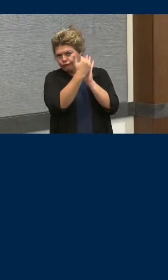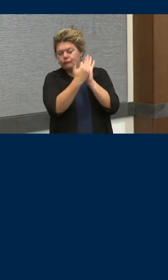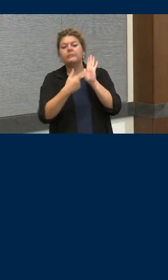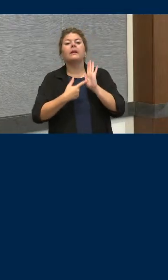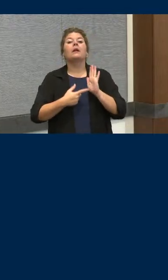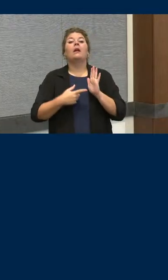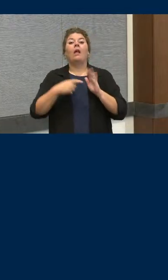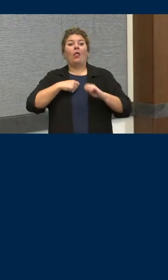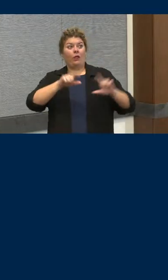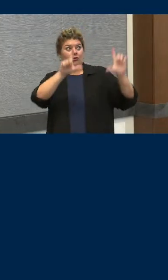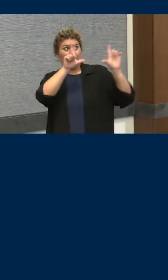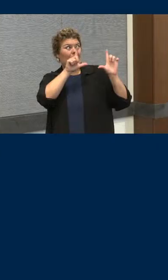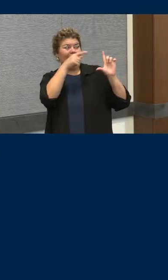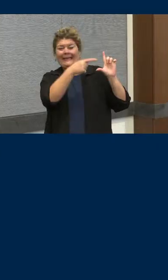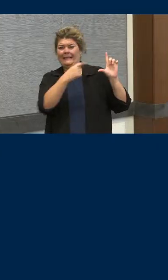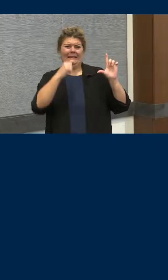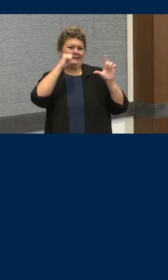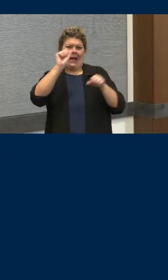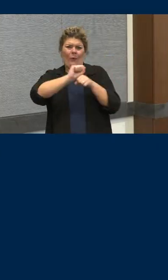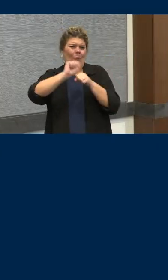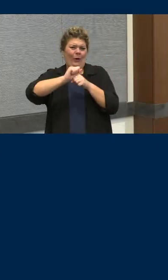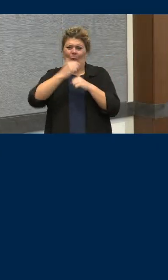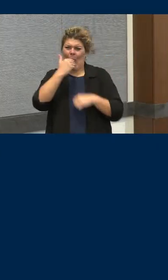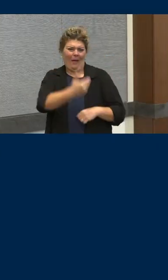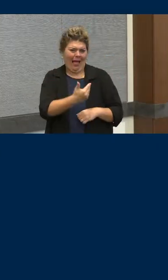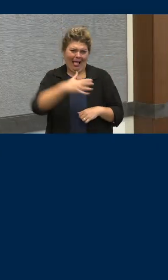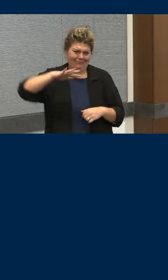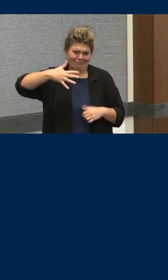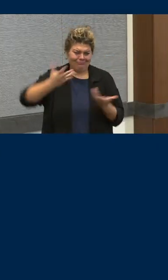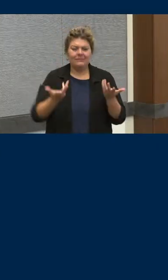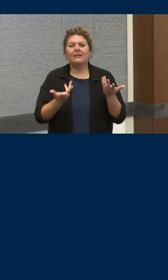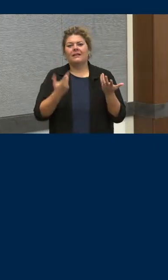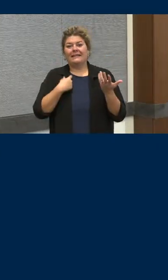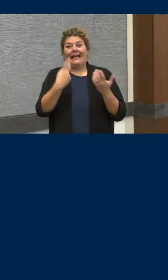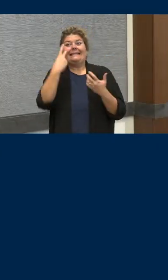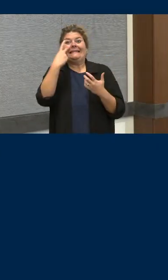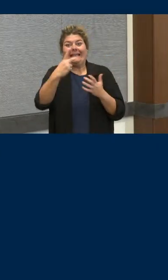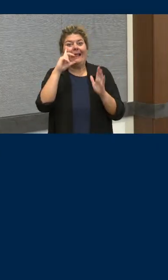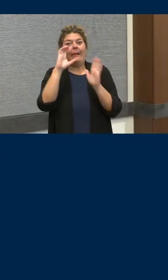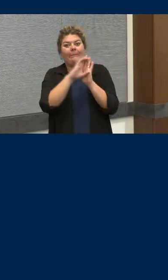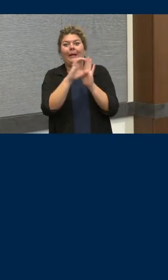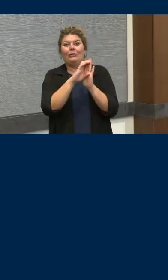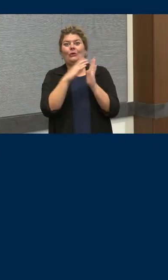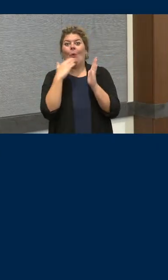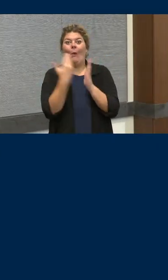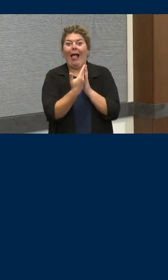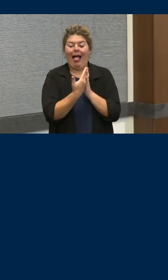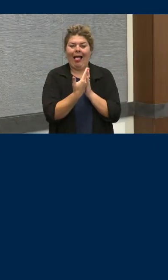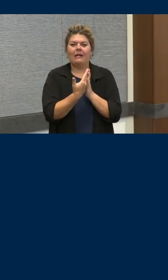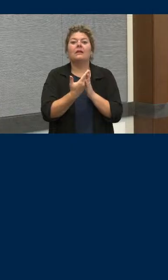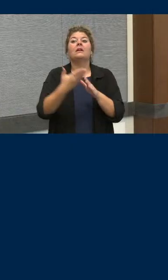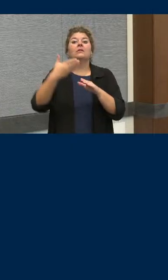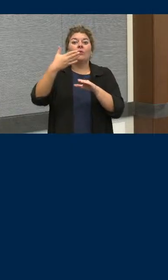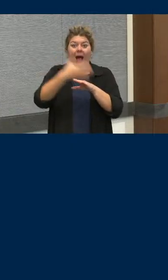very well in terms of letting you see the photographs well. So once the photographs come on,